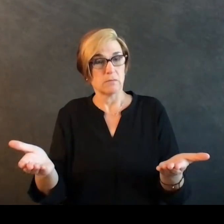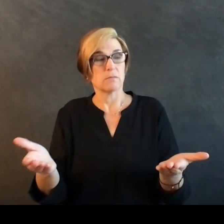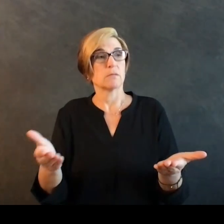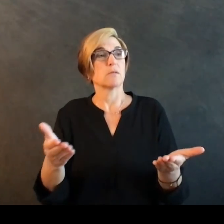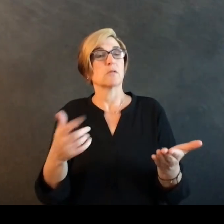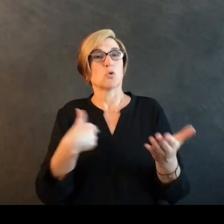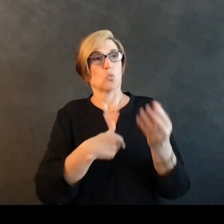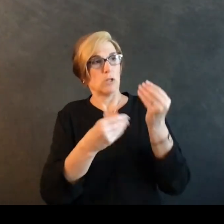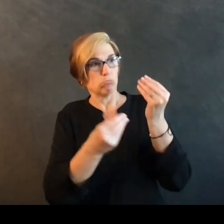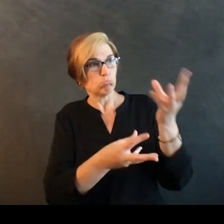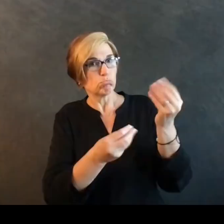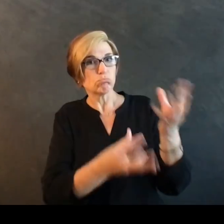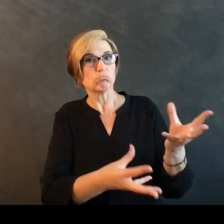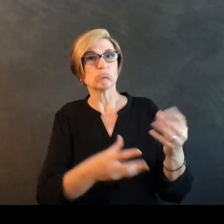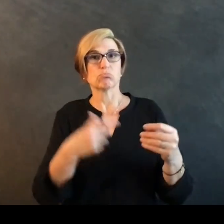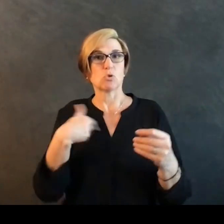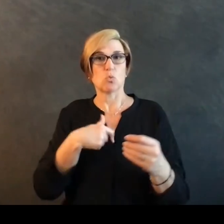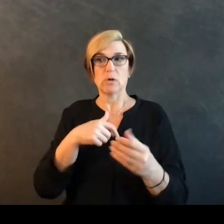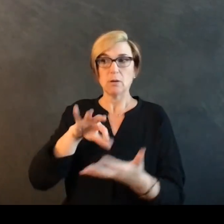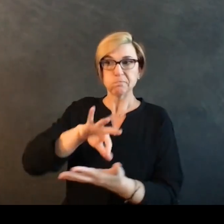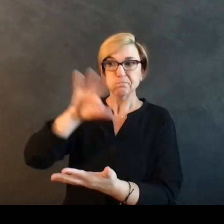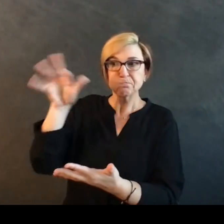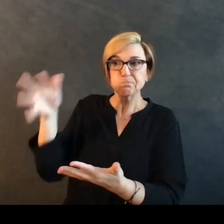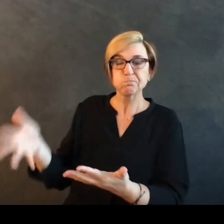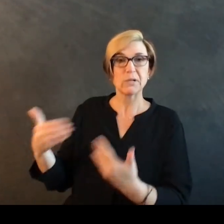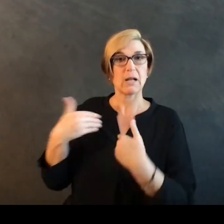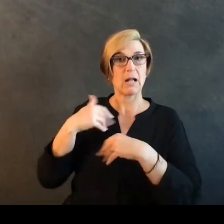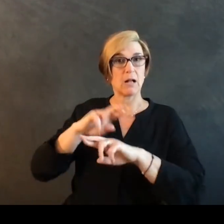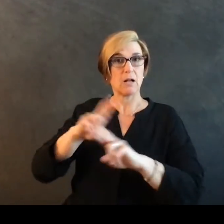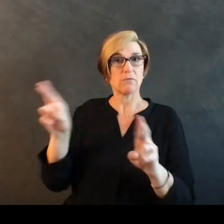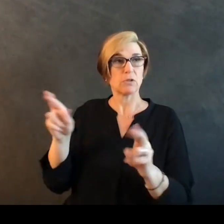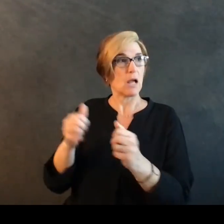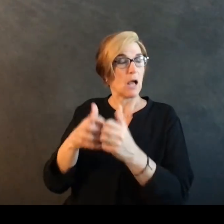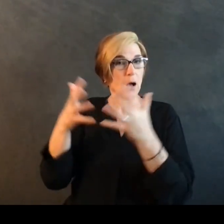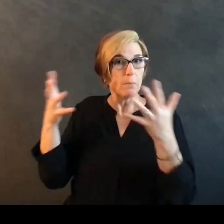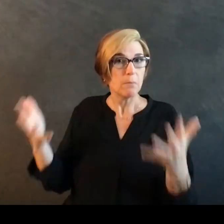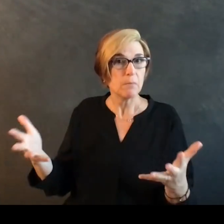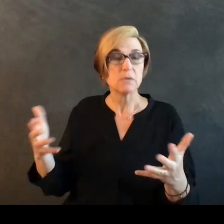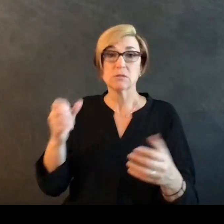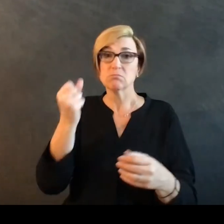that we've been making working literally around the clock to make sure that our